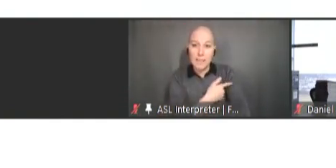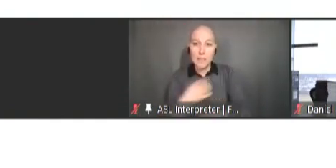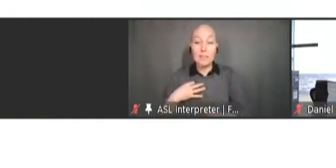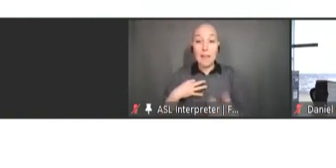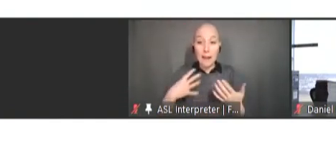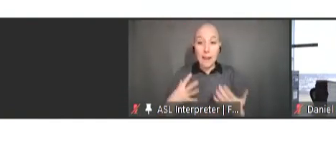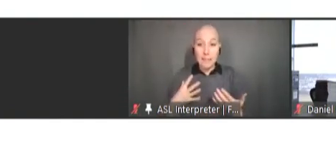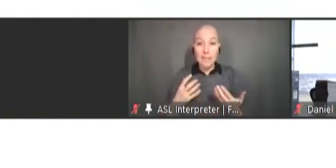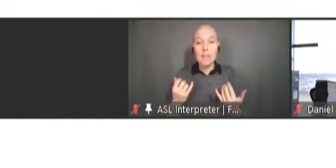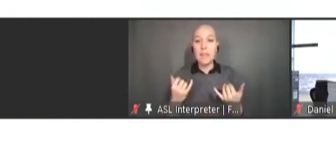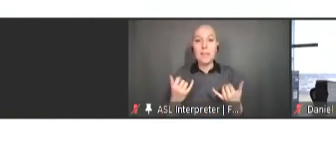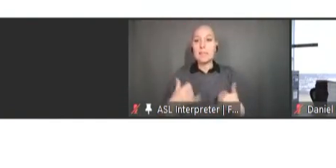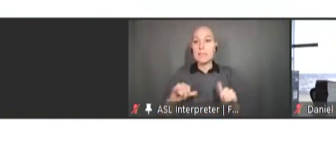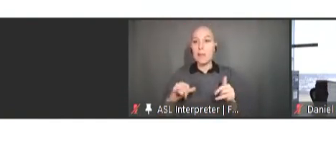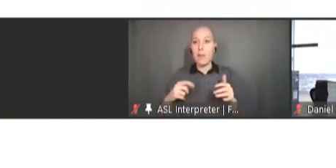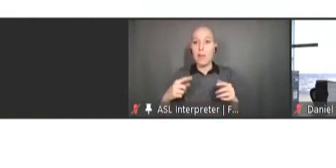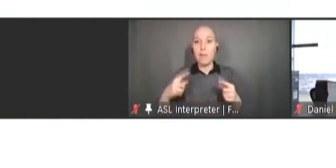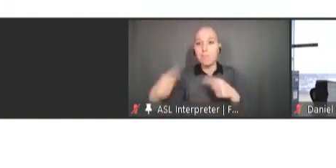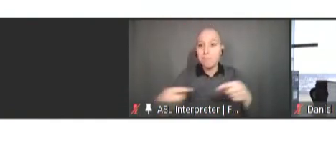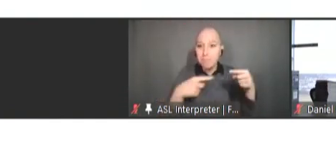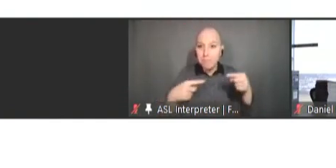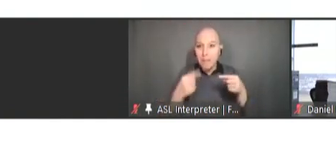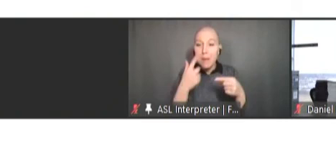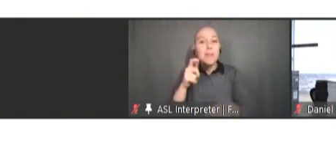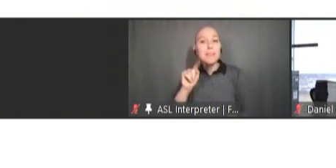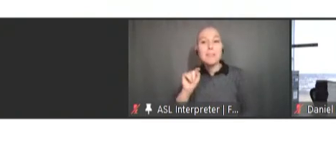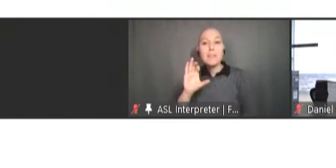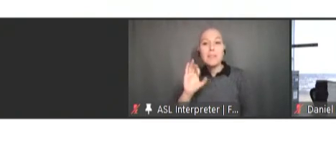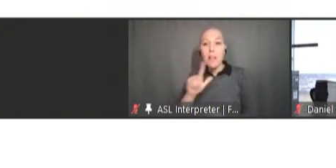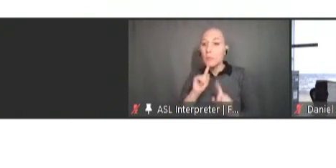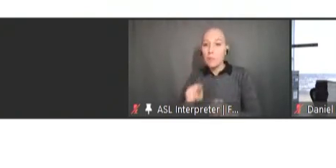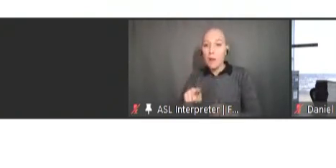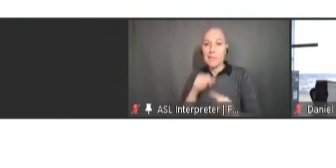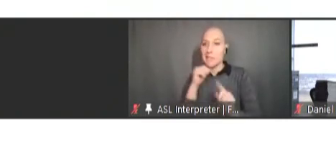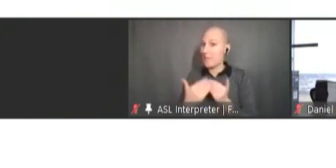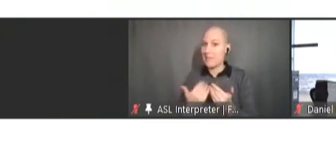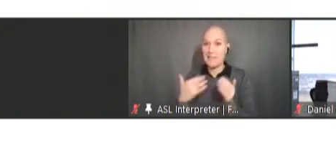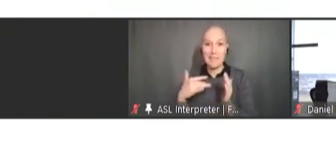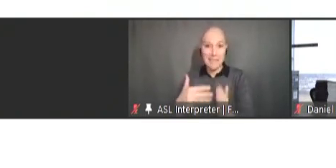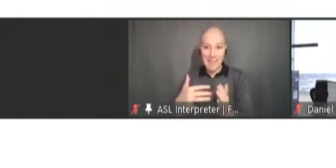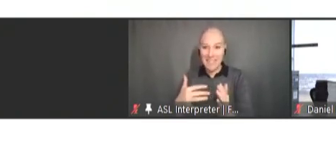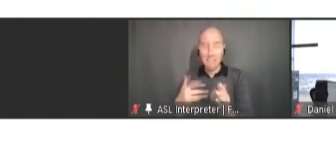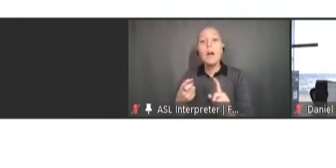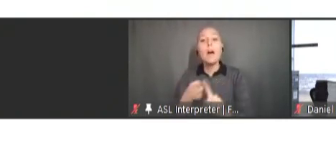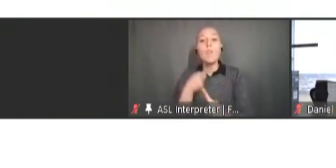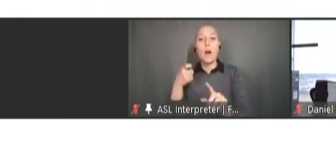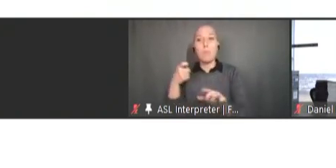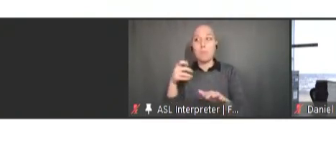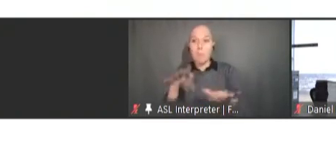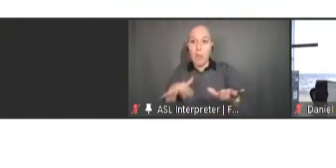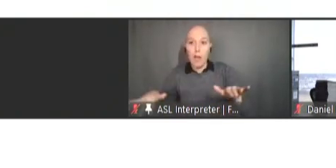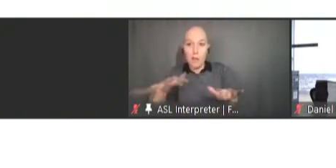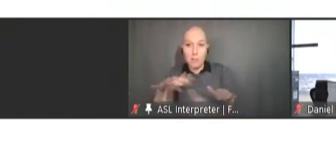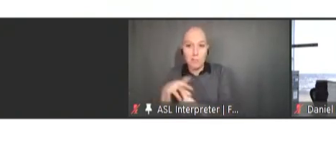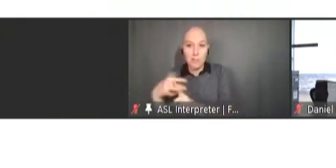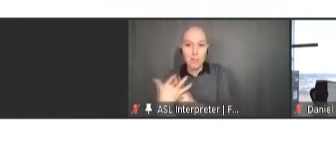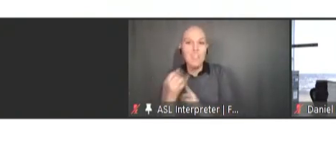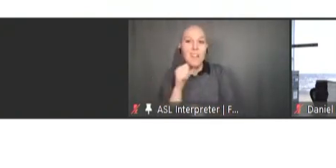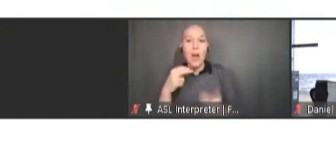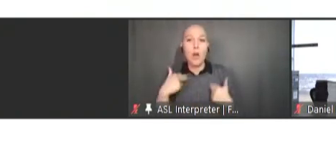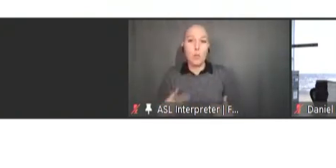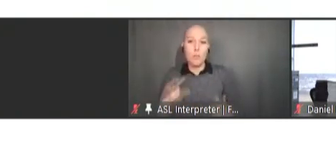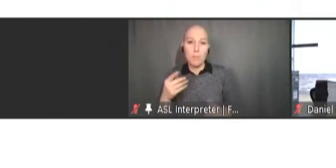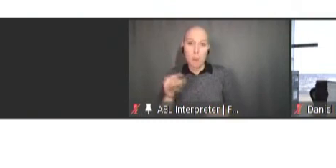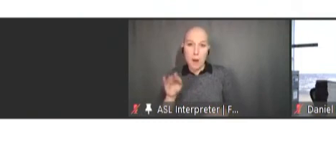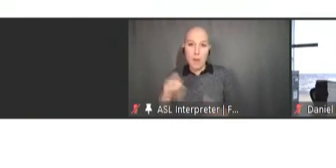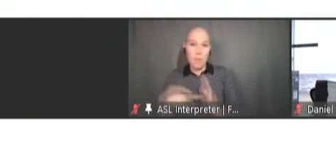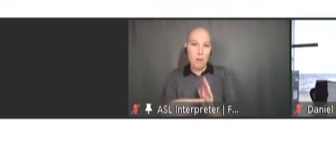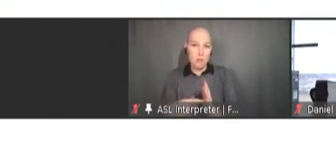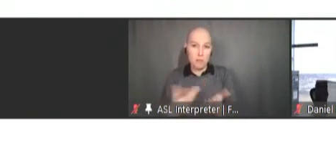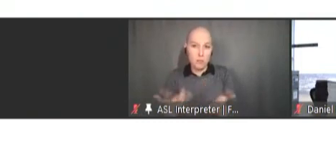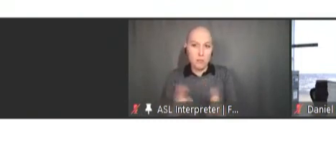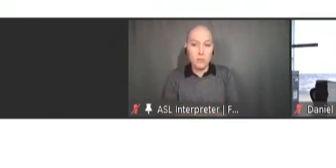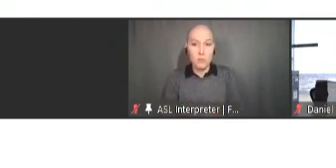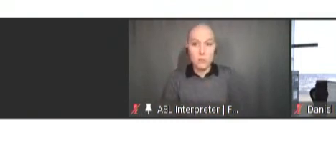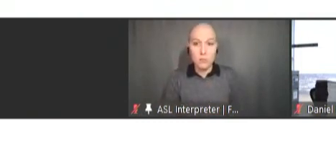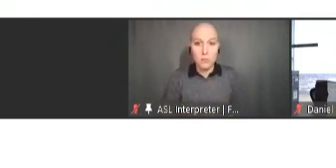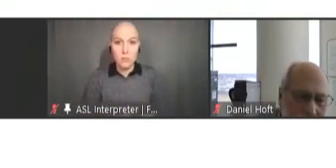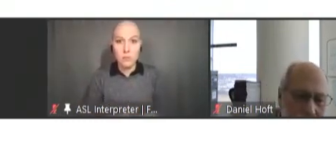T cell responses are not that easy to study out of the context of, you know, nonhuman primate models.